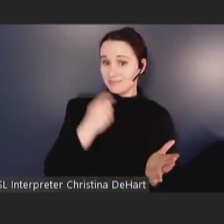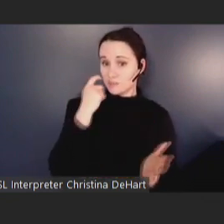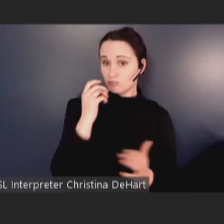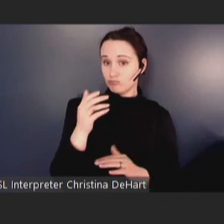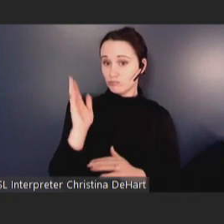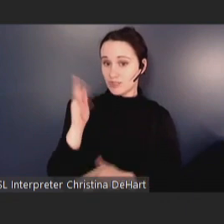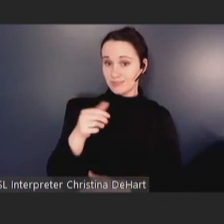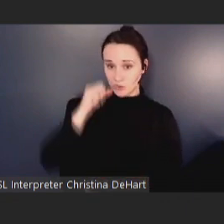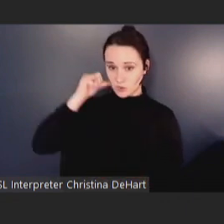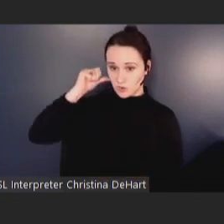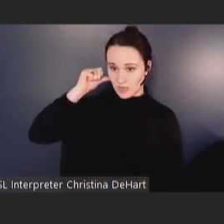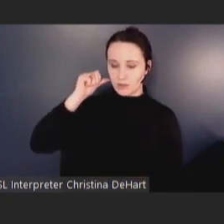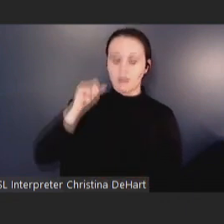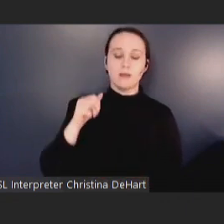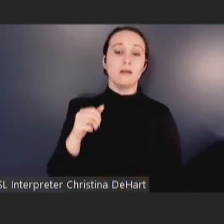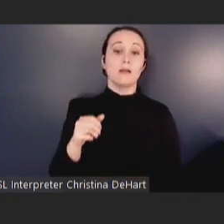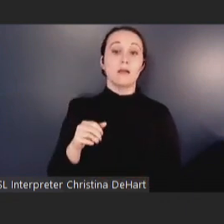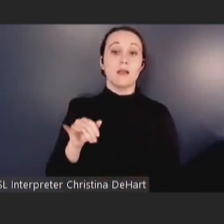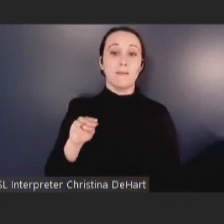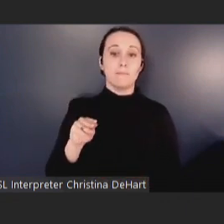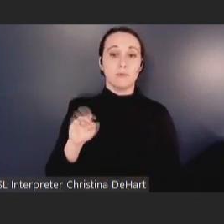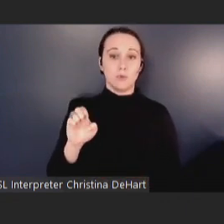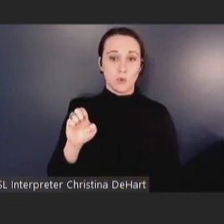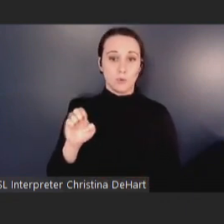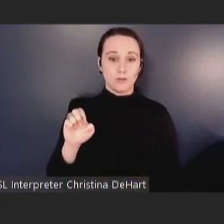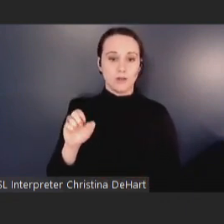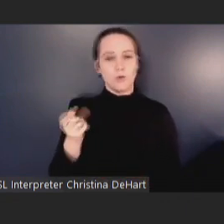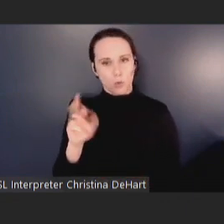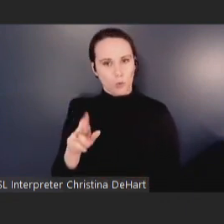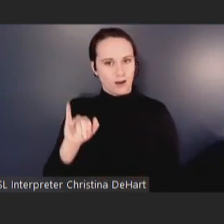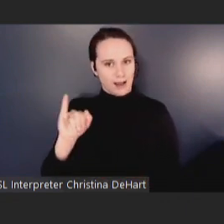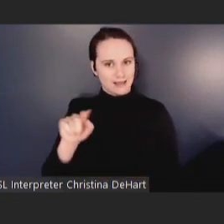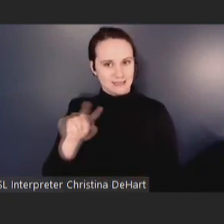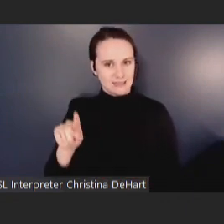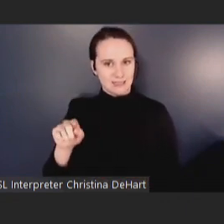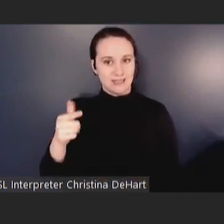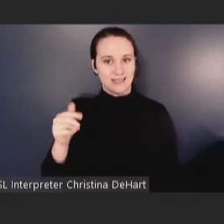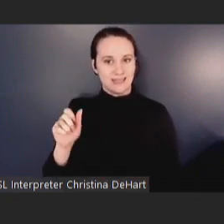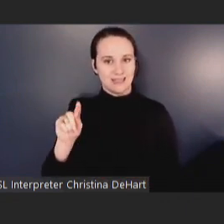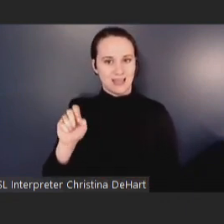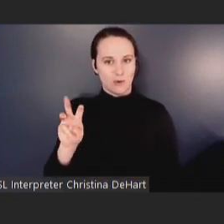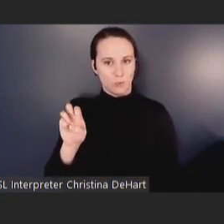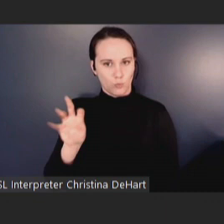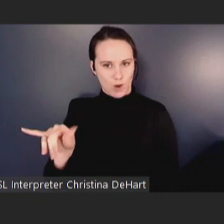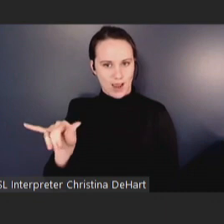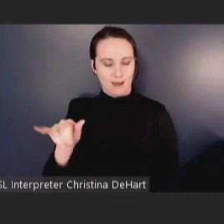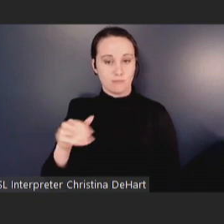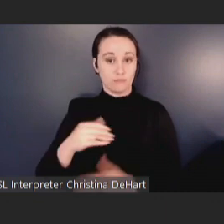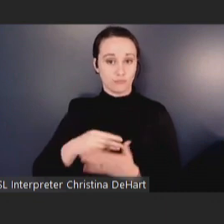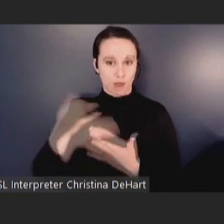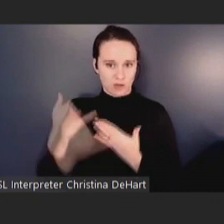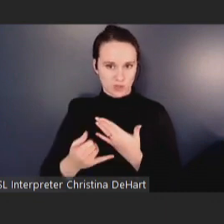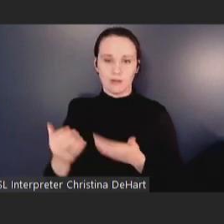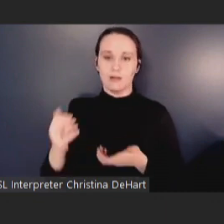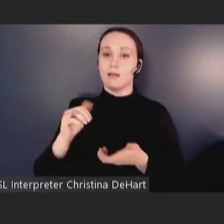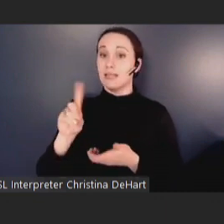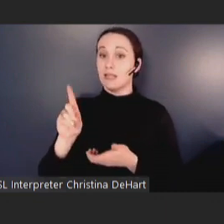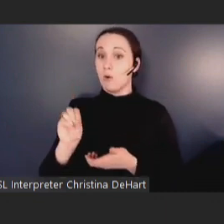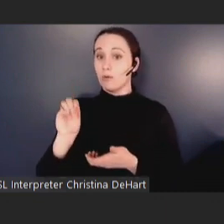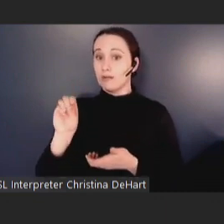the Immunization or IZ Gateway Project is a collaboration among DOD, CDC, and the VA